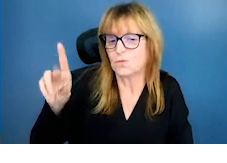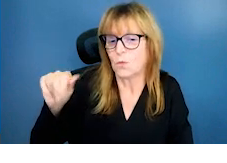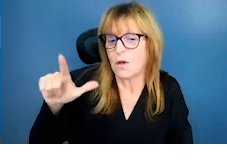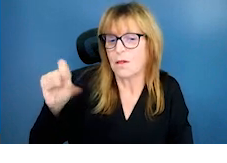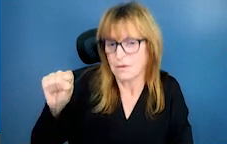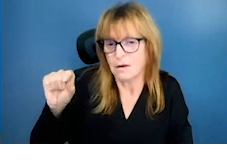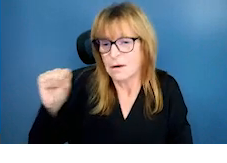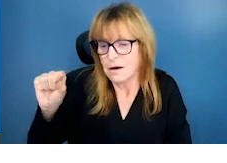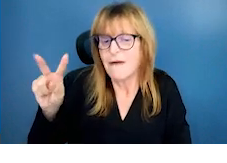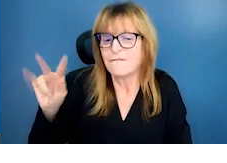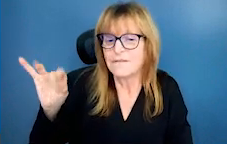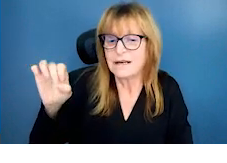broadcast if you need a refresher.